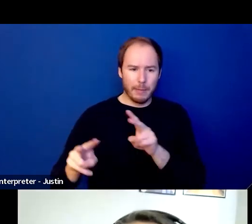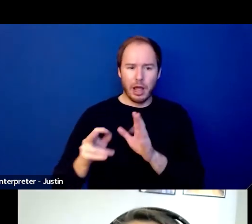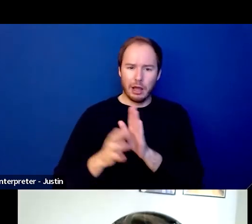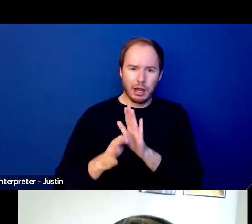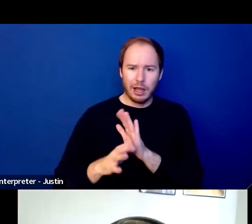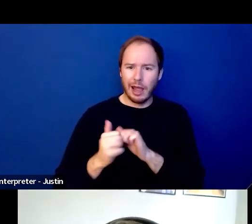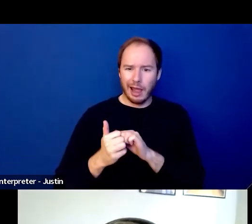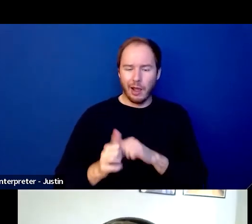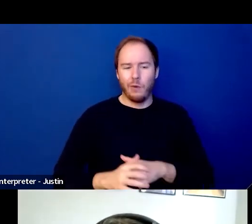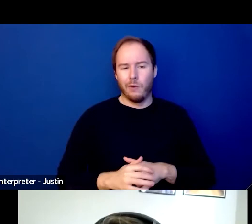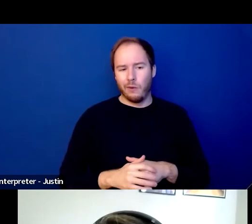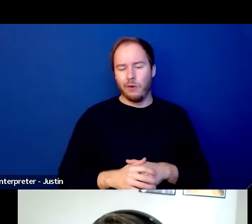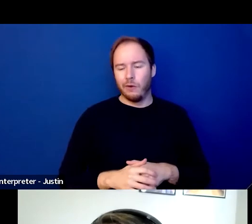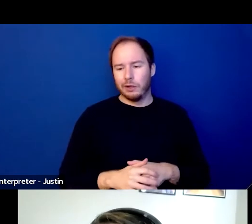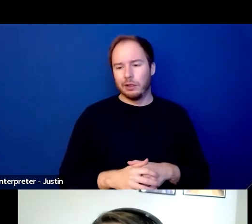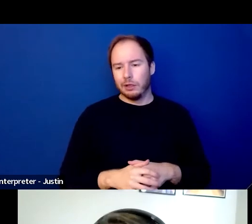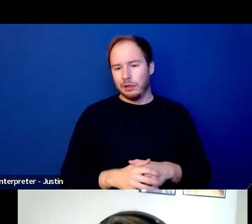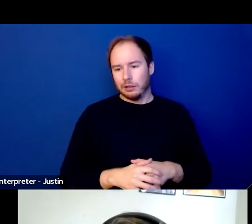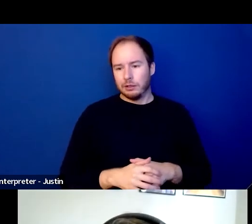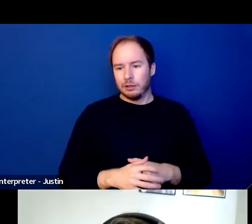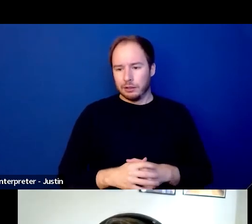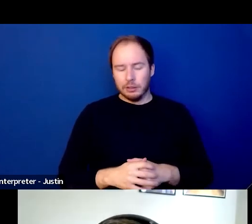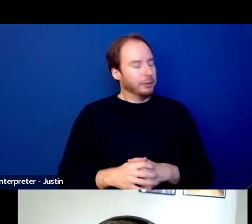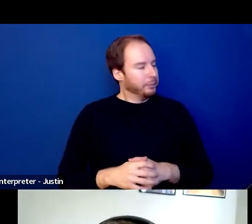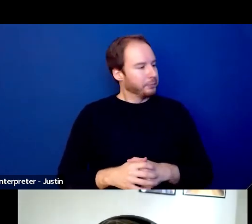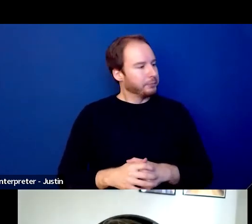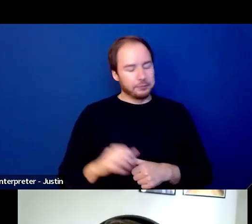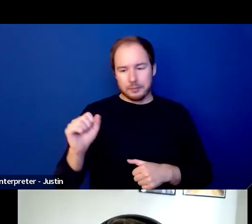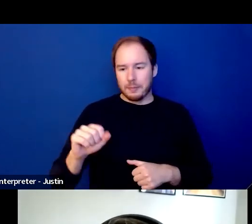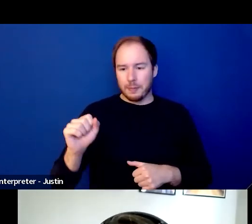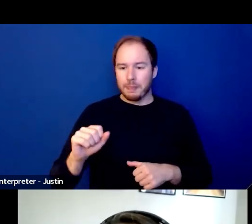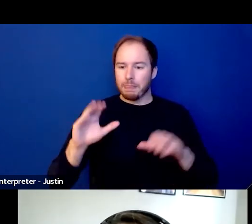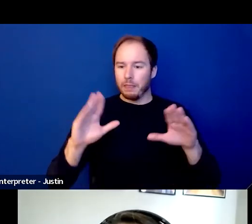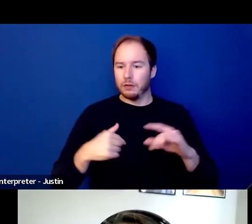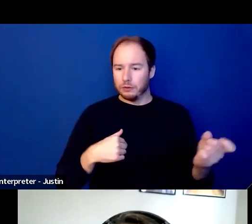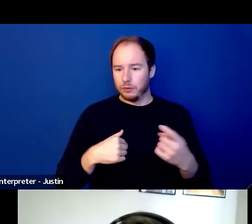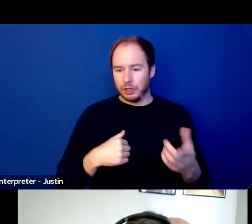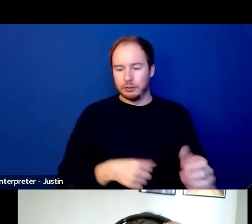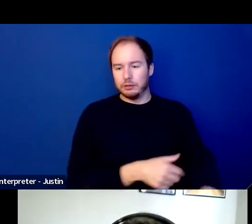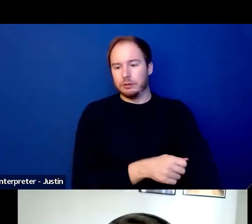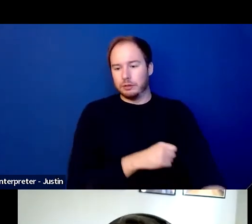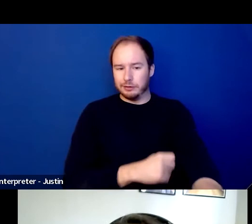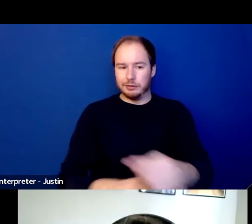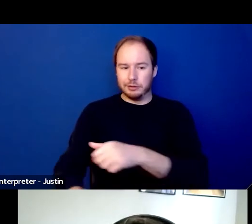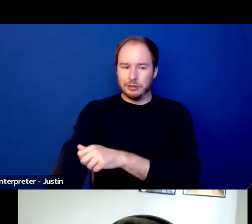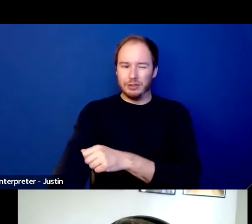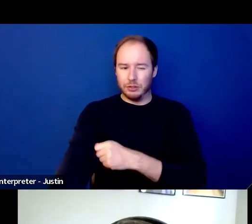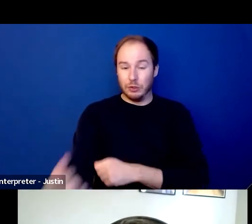and what maybe your outcomes might be? Yeah, that's a great question, and something we're kind of just getting started actually.